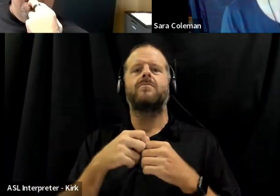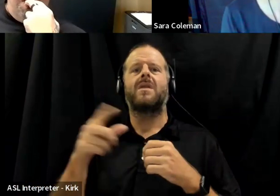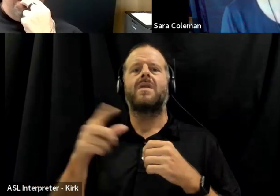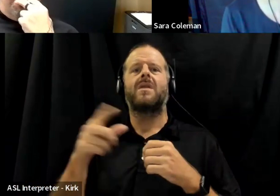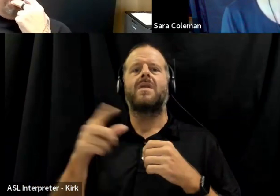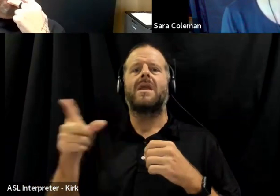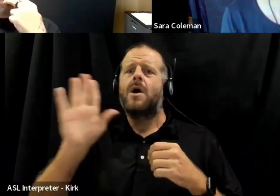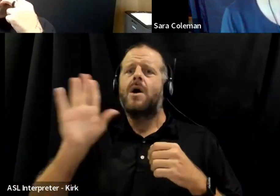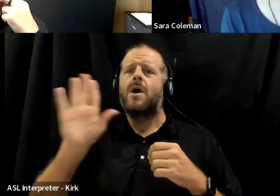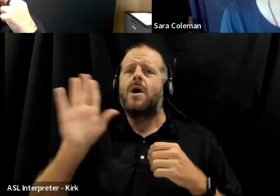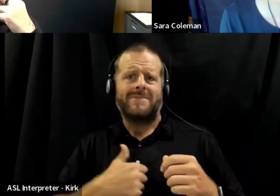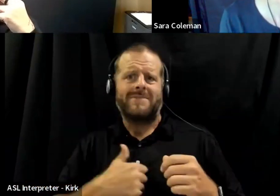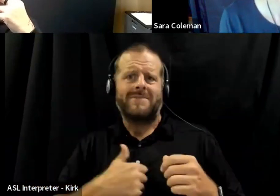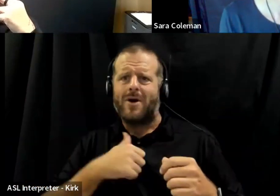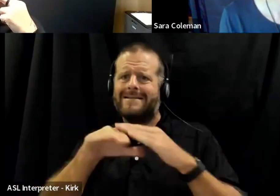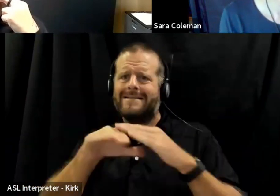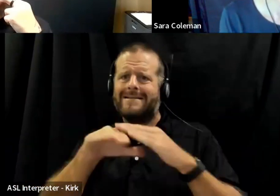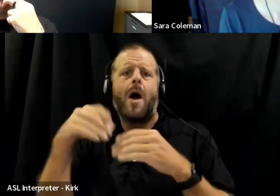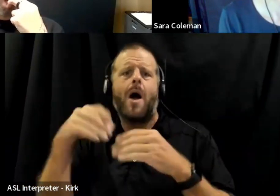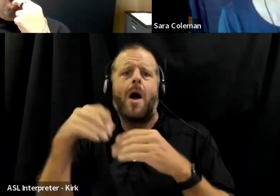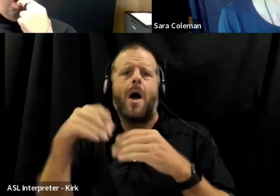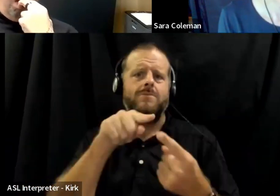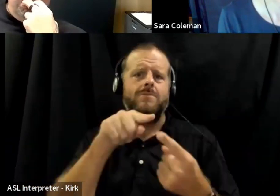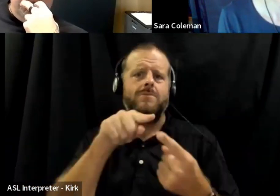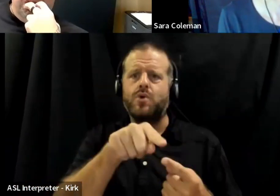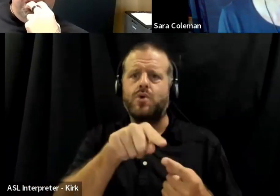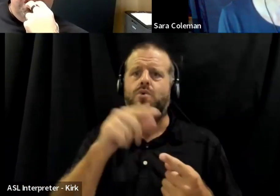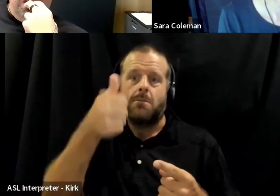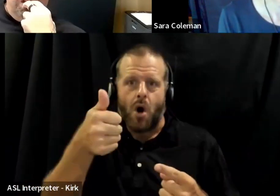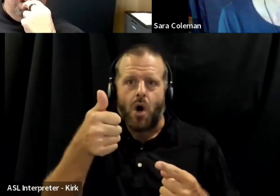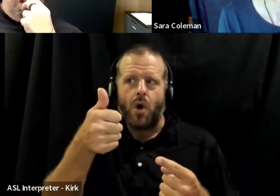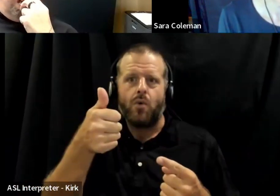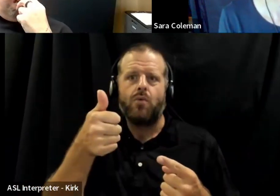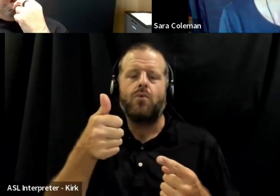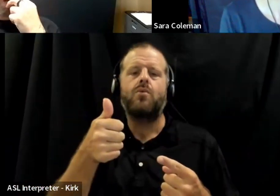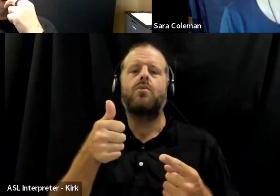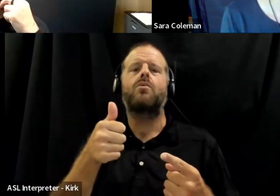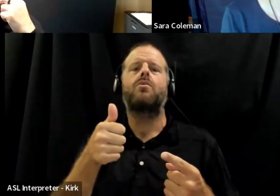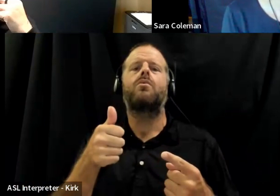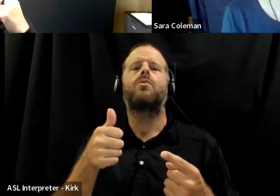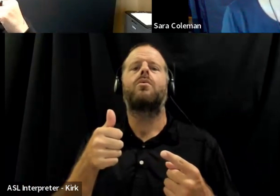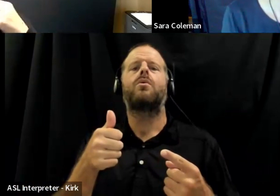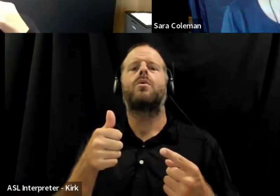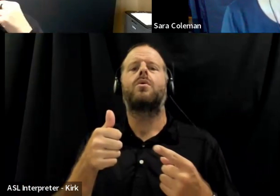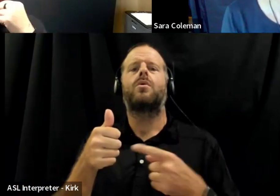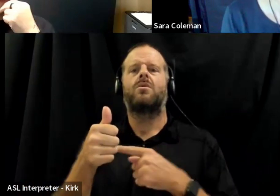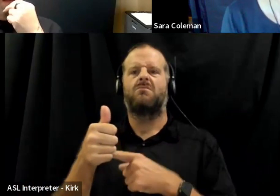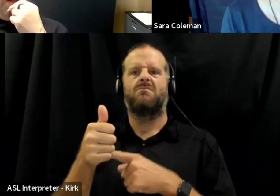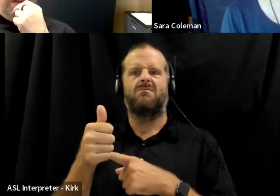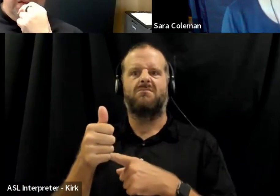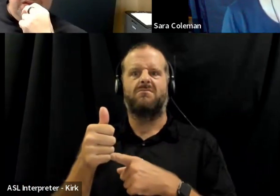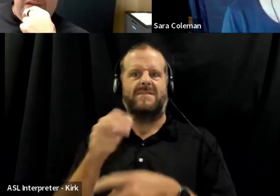I'll get something to you tomorrow. It, it's very difficult, so